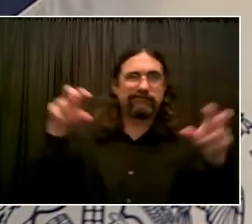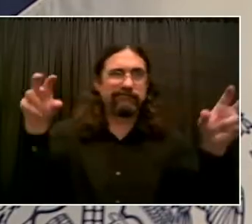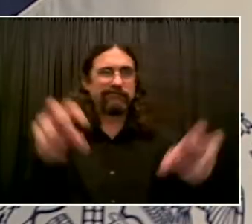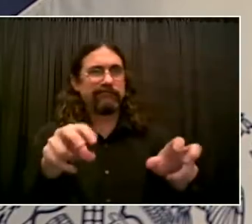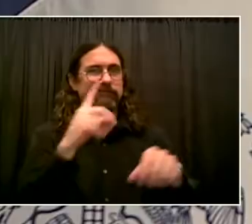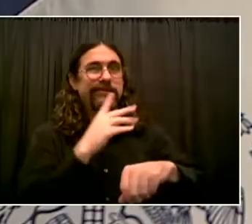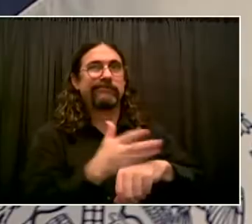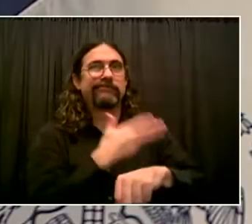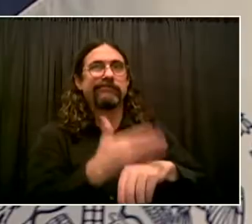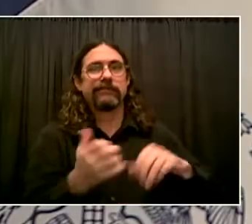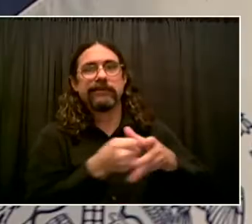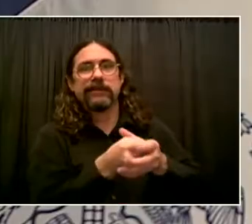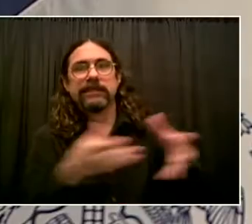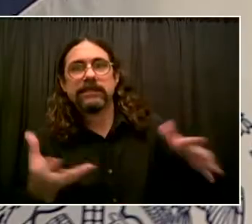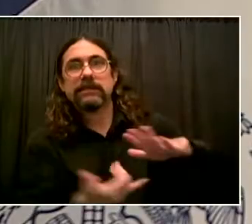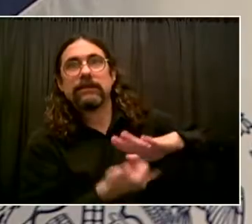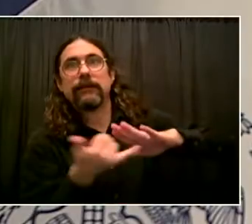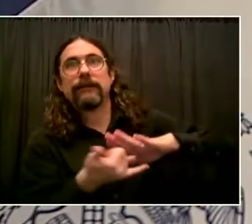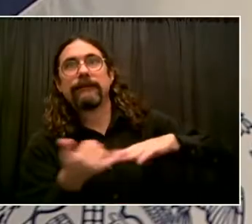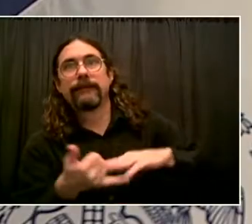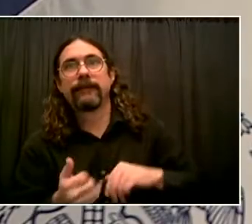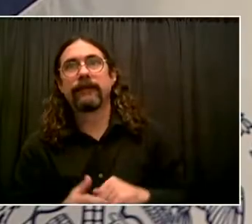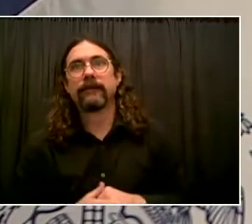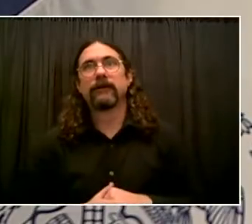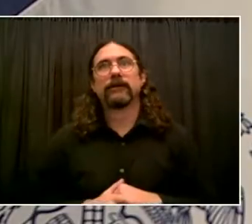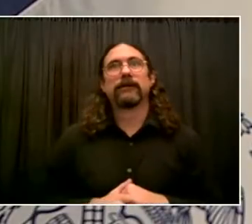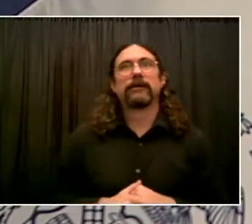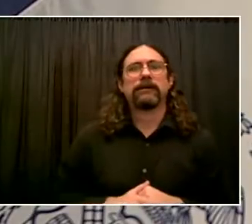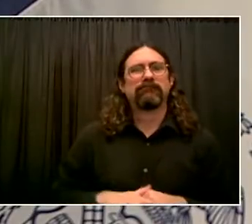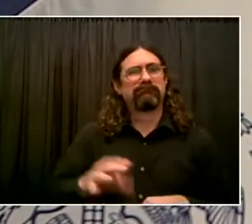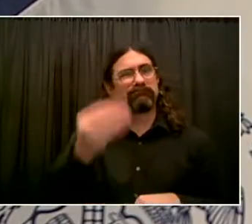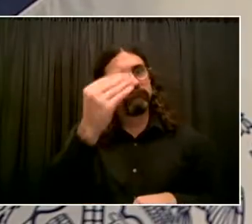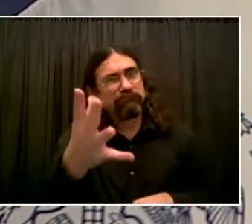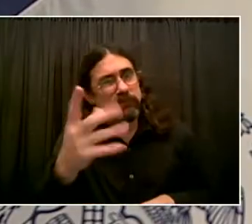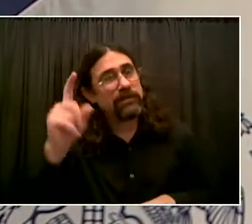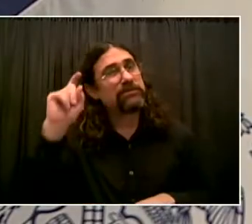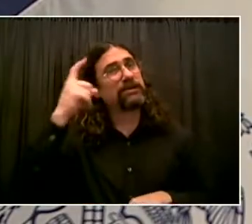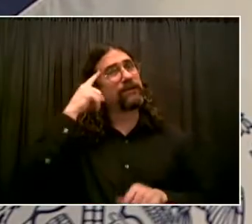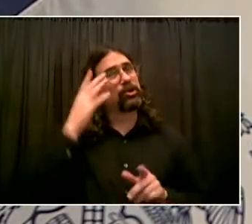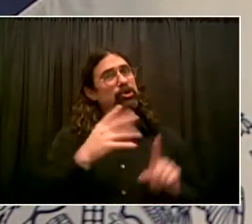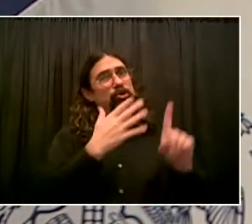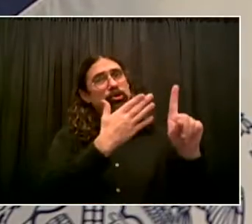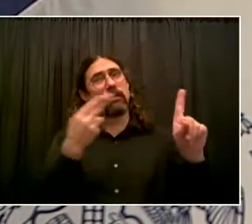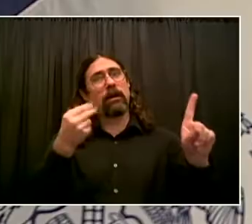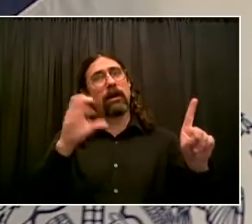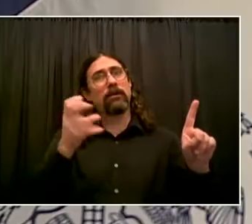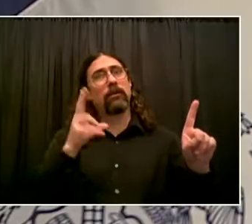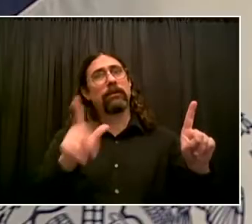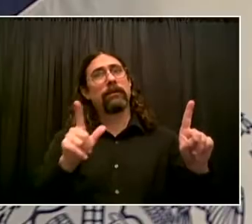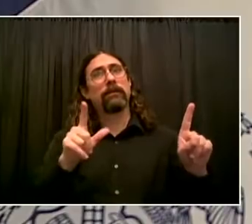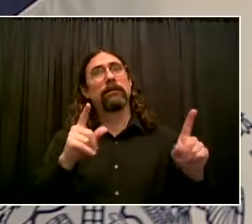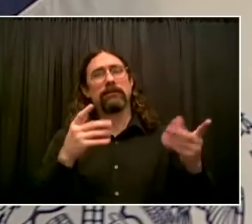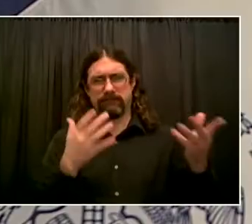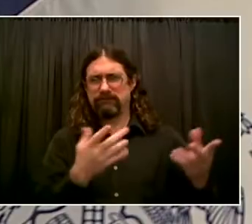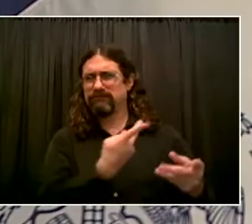GOVERNOR ON NMAY TOPICS. IT IS NIGHT AND DAY COMPARED TO WHAT I EXPEENRICED PREVIOUSLY.